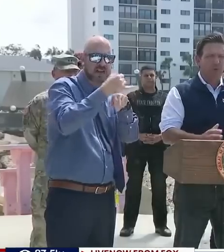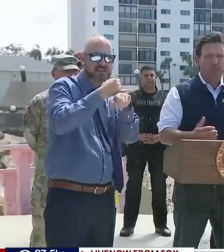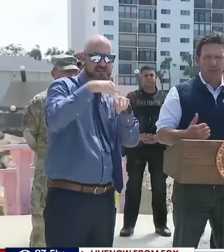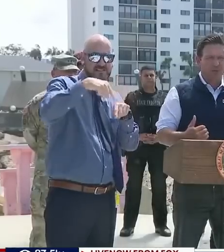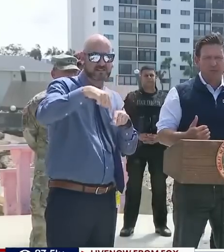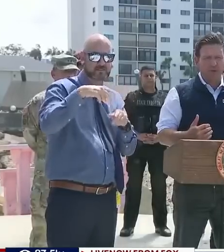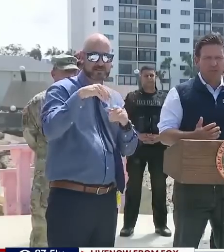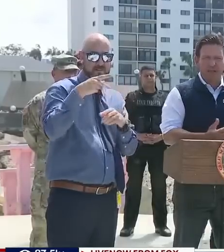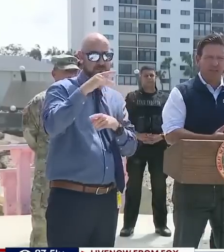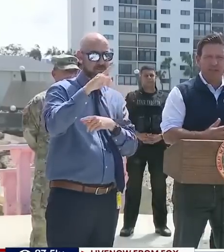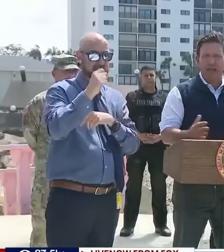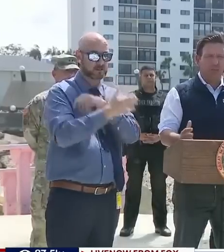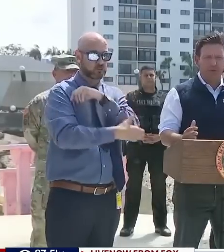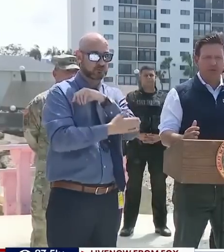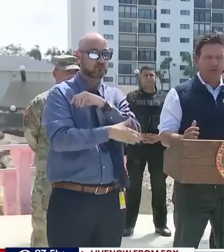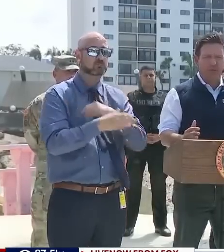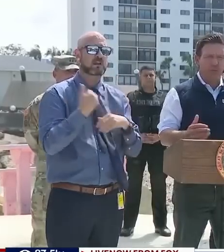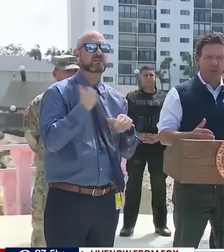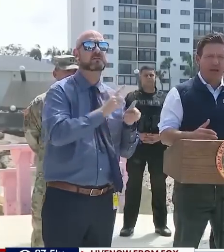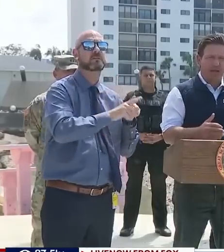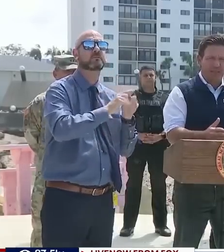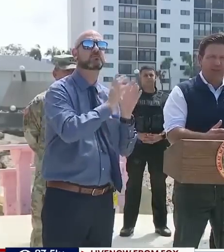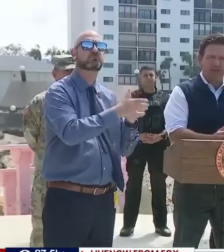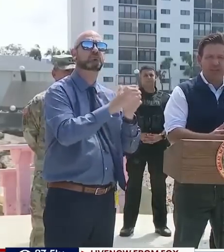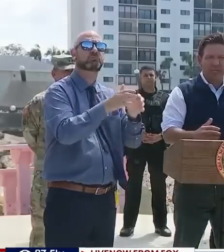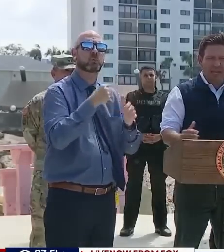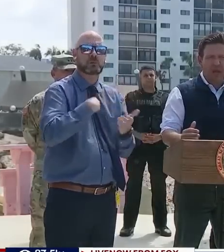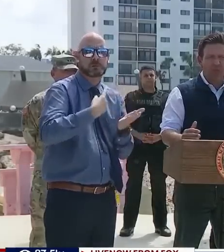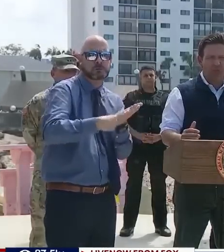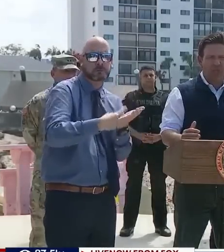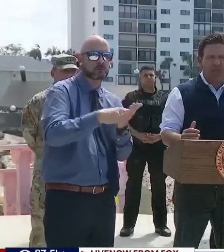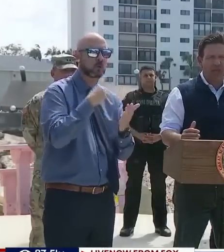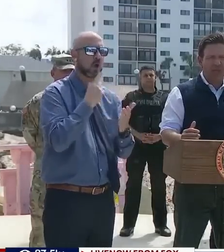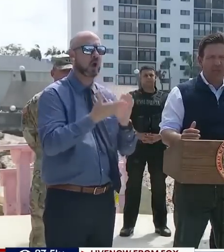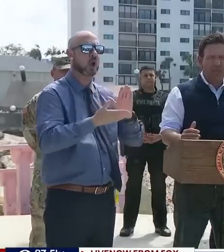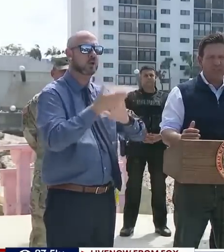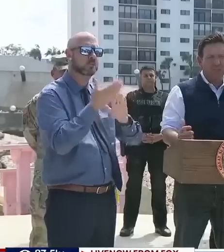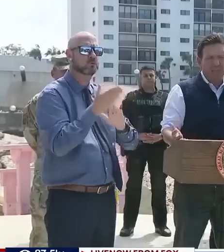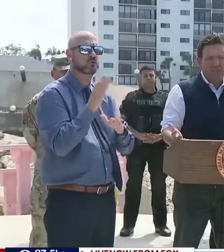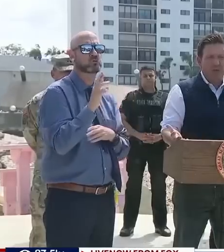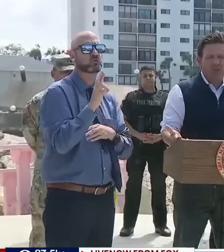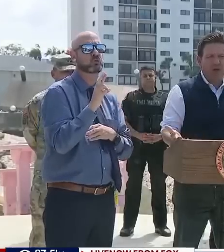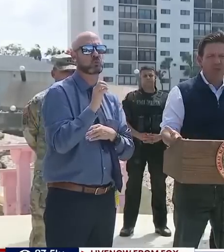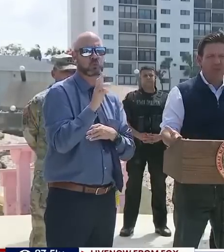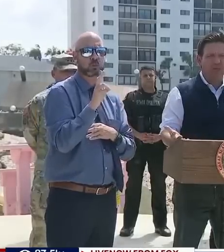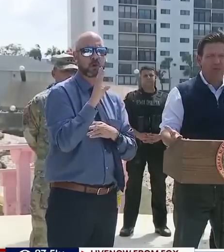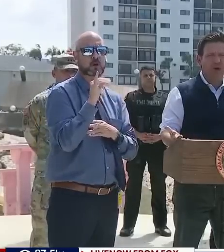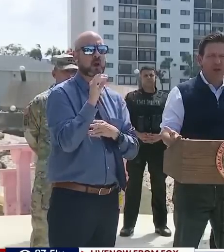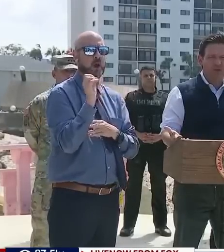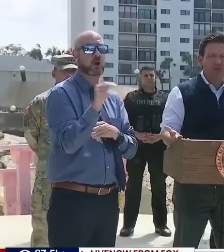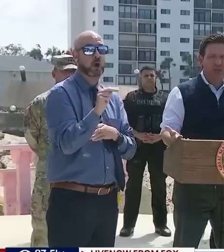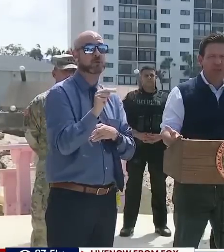residences, uh, that we saw just in this little stretch of Barrier Island here in pelis County. Uh, we have groups. I know they've already talked to